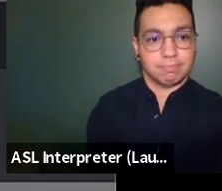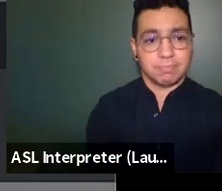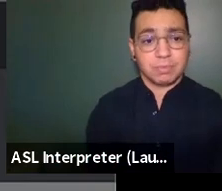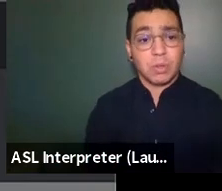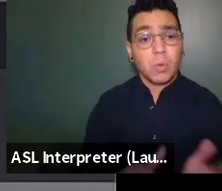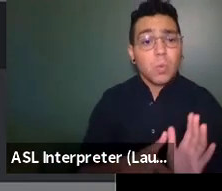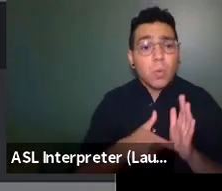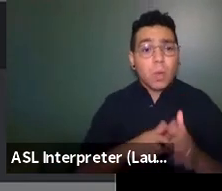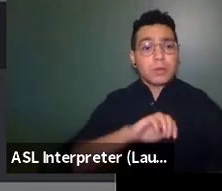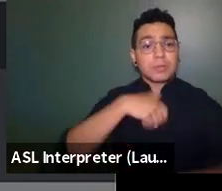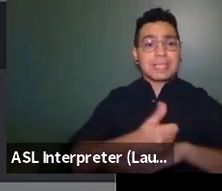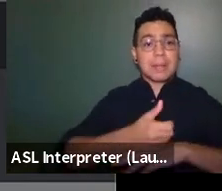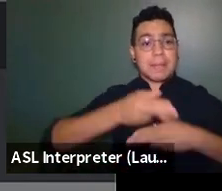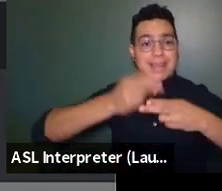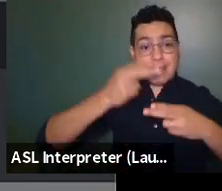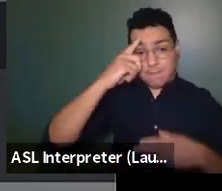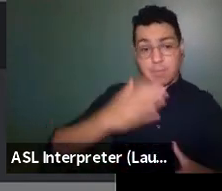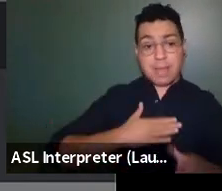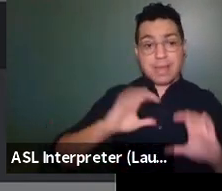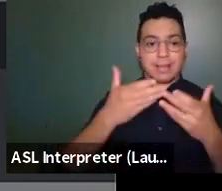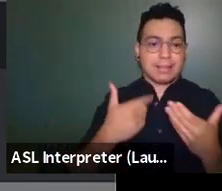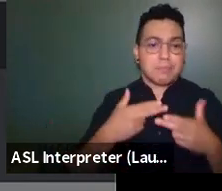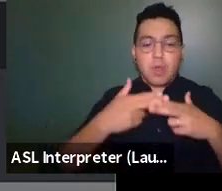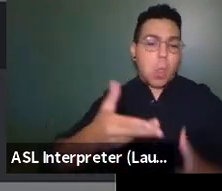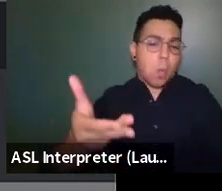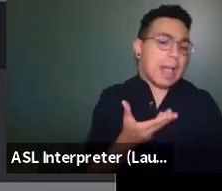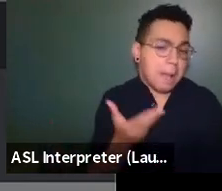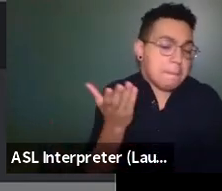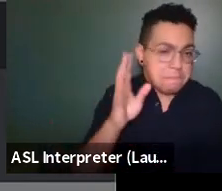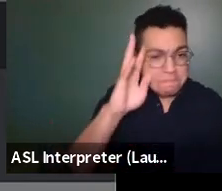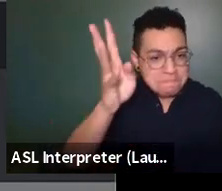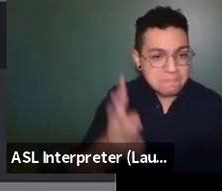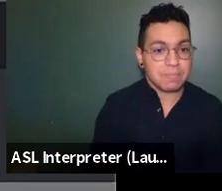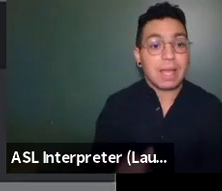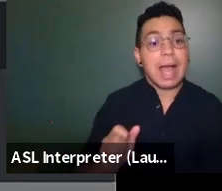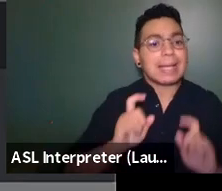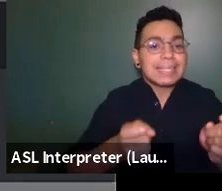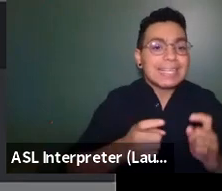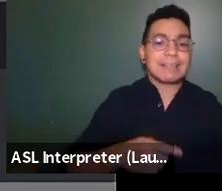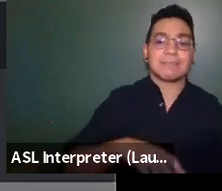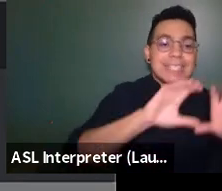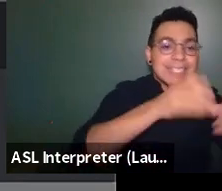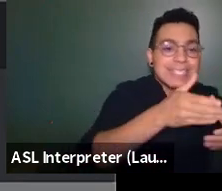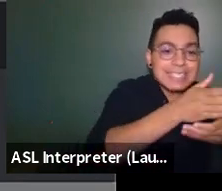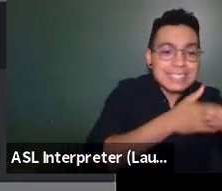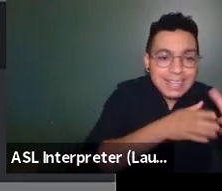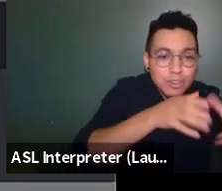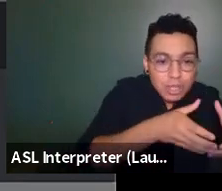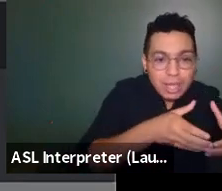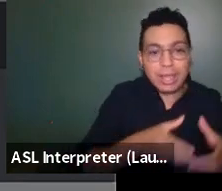ESD 112 - Katherine Livick: for my class. I'm just going to call mine, "Welcome". I can give it a section, a subject, a room. All of that is optional.